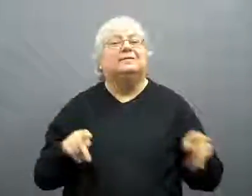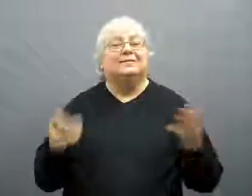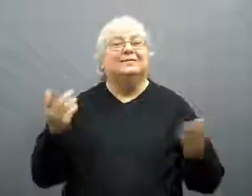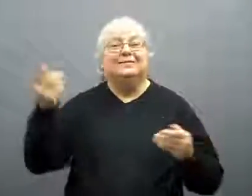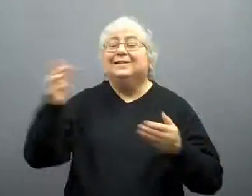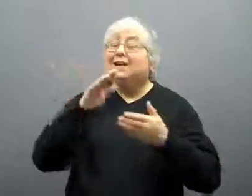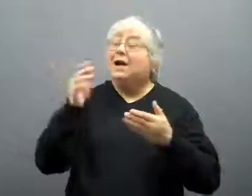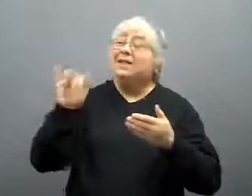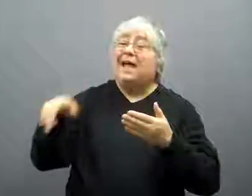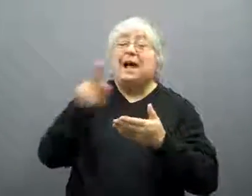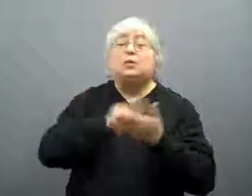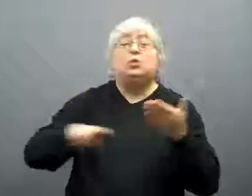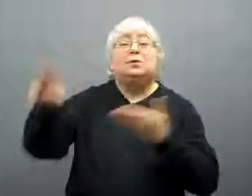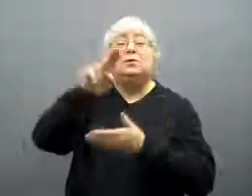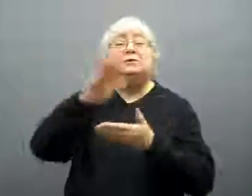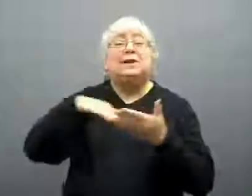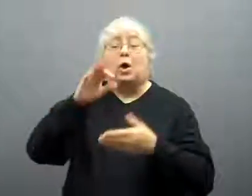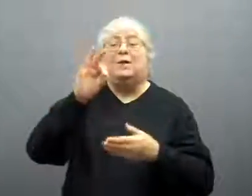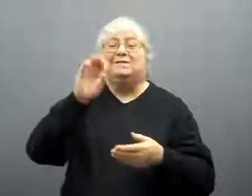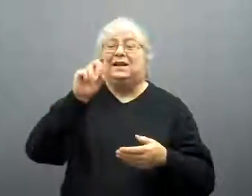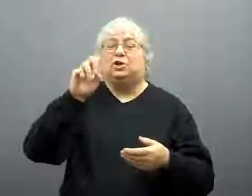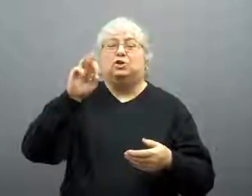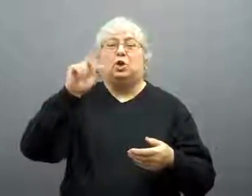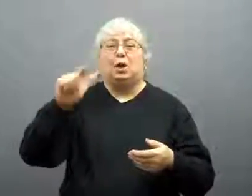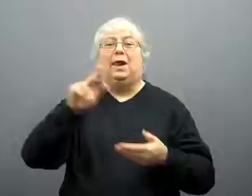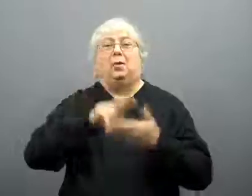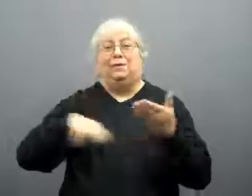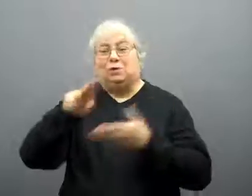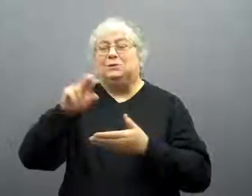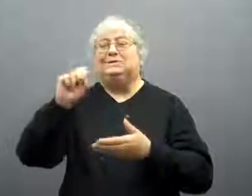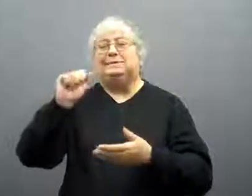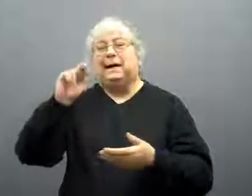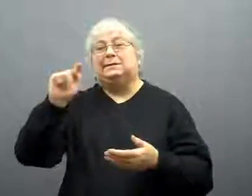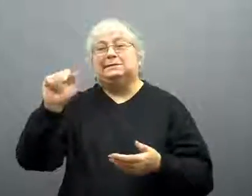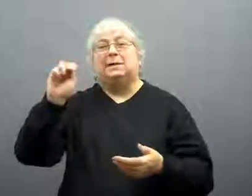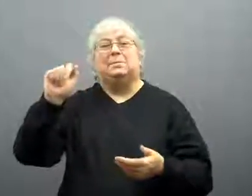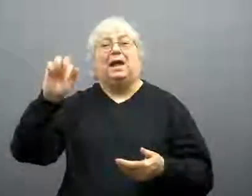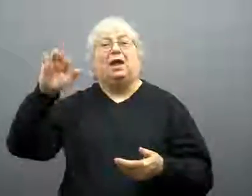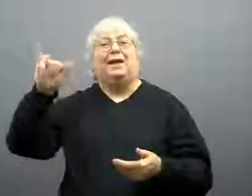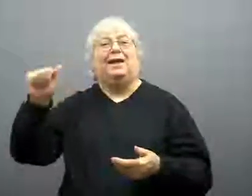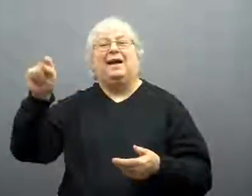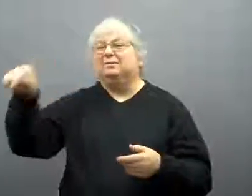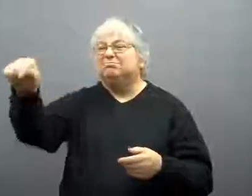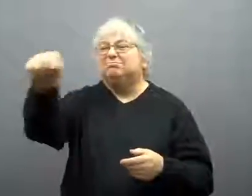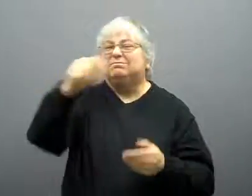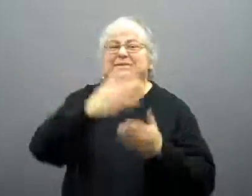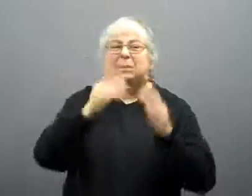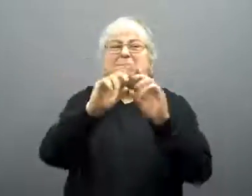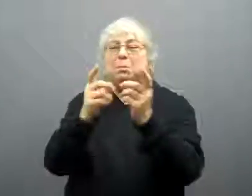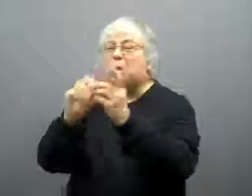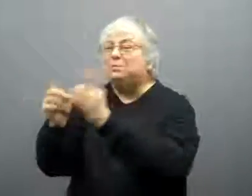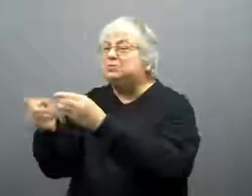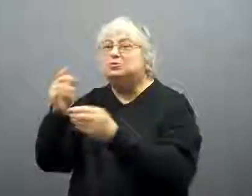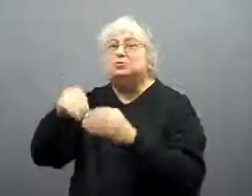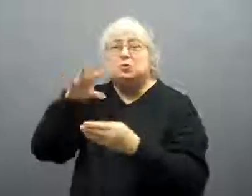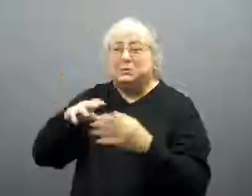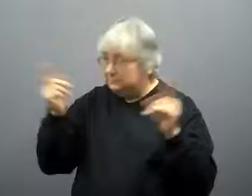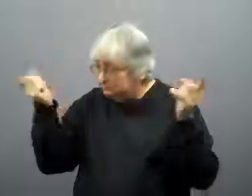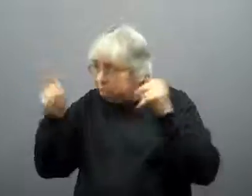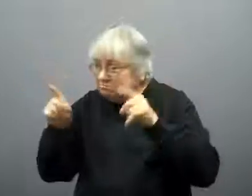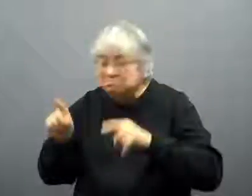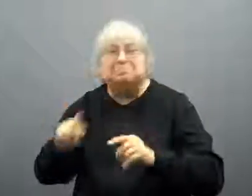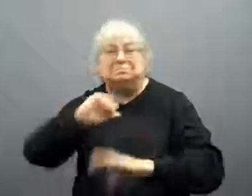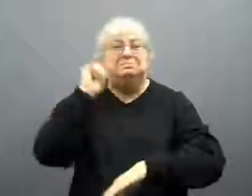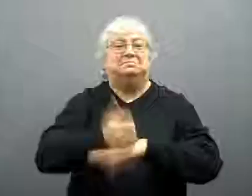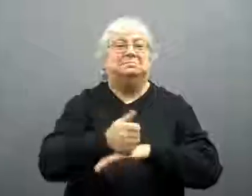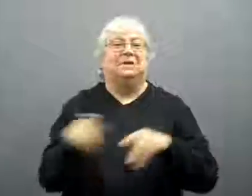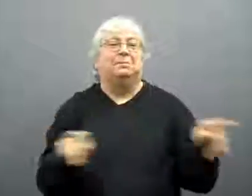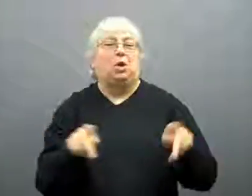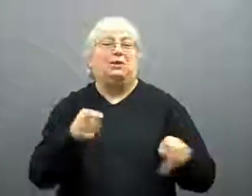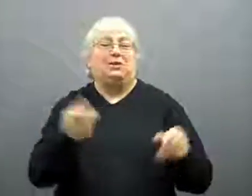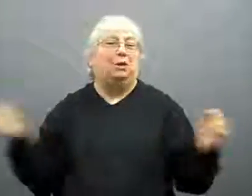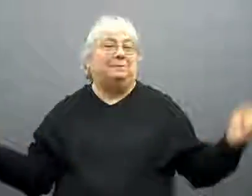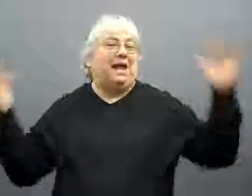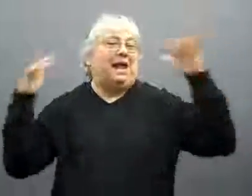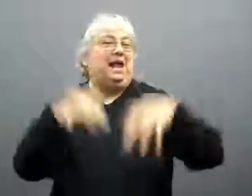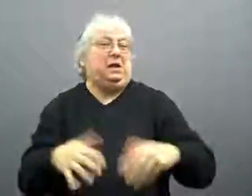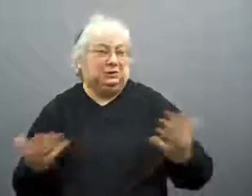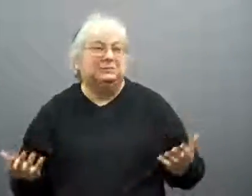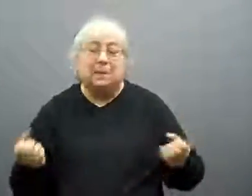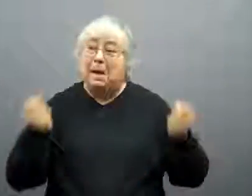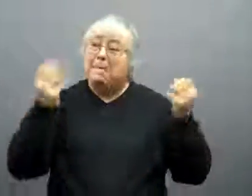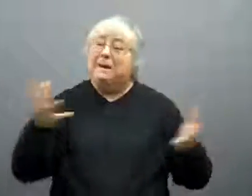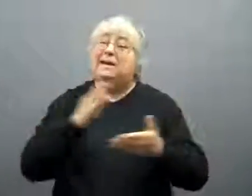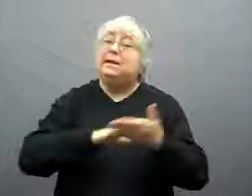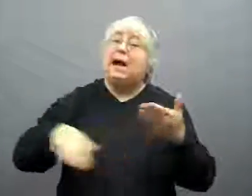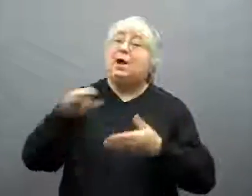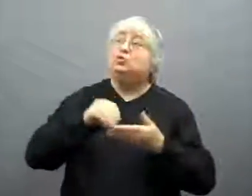Students from different departments of the Federal University of Santa Maria